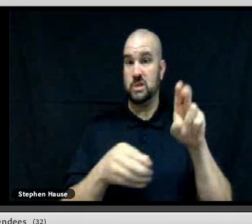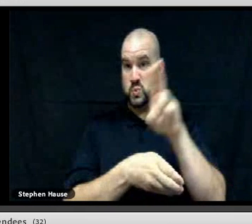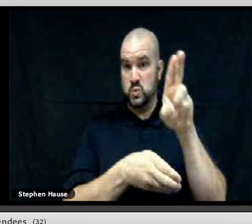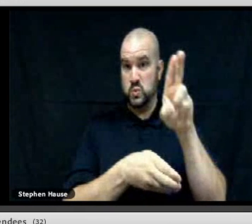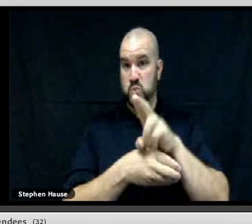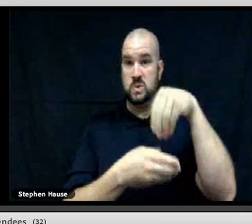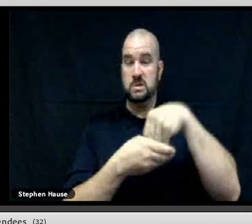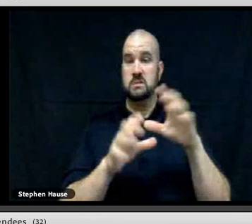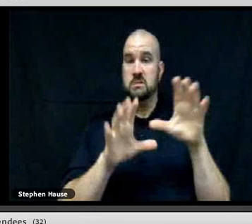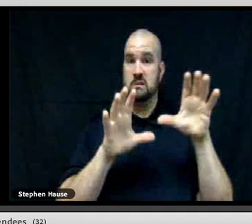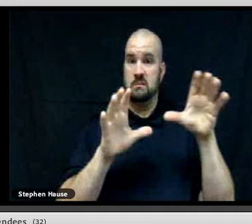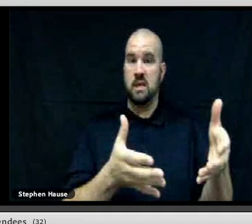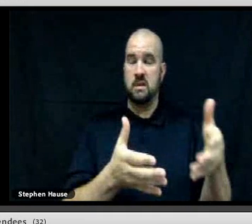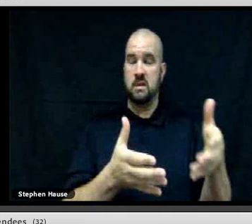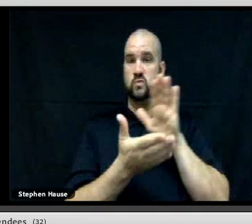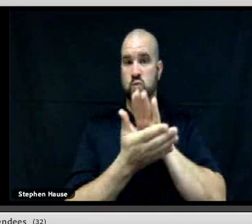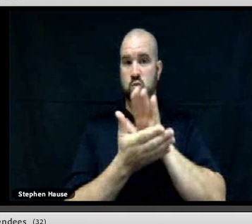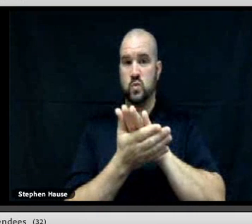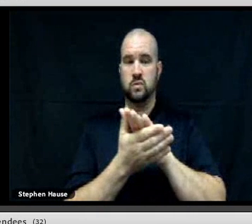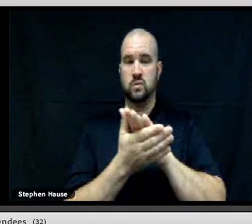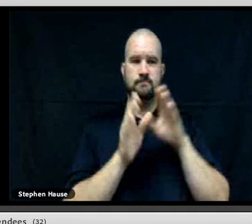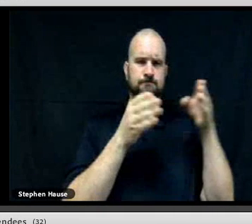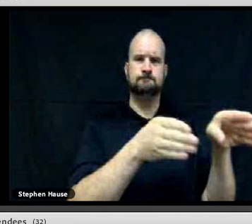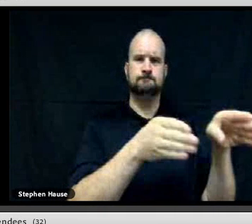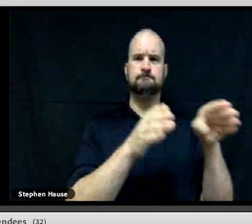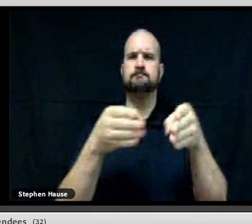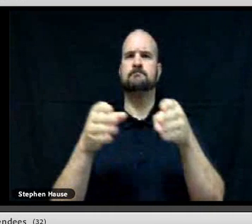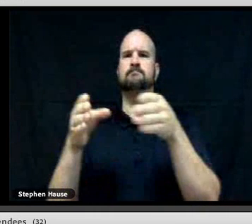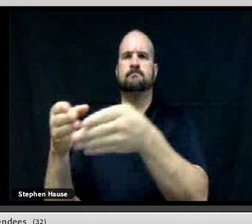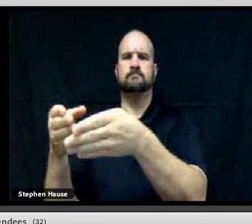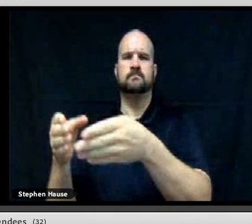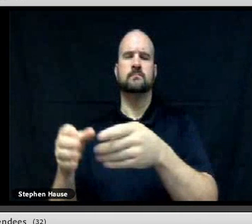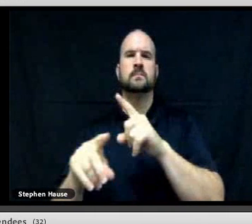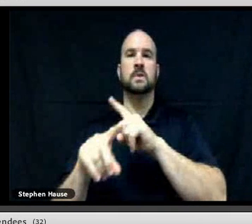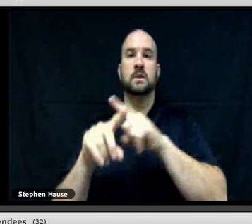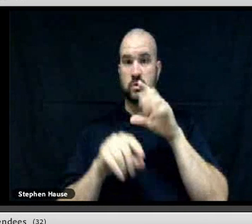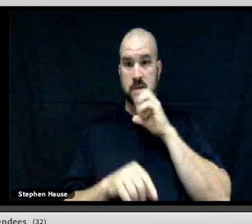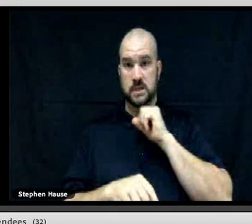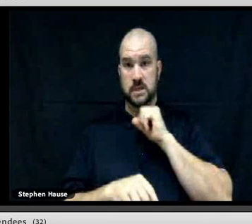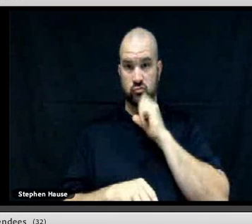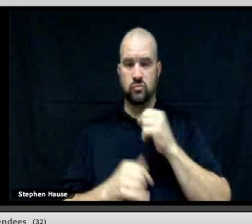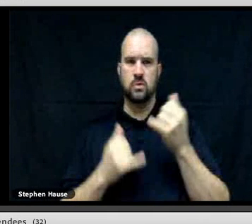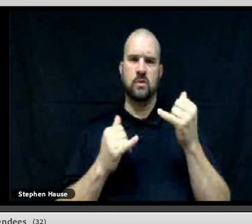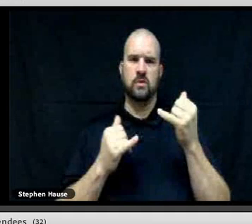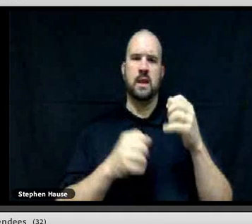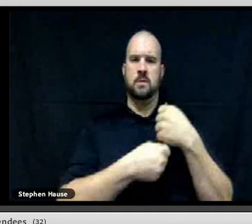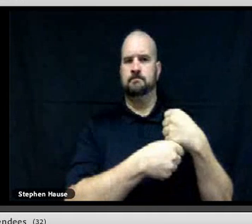uh, geared towards different age groups. Uh, currently, they are curated by the Education Advisory Committee.